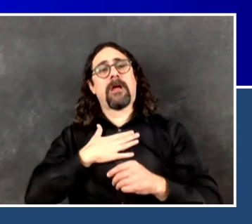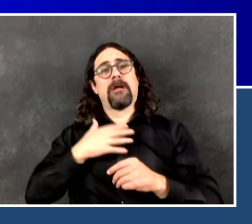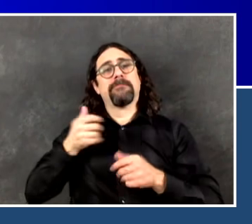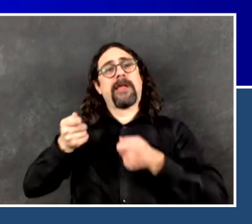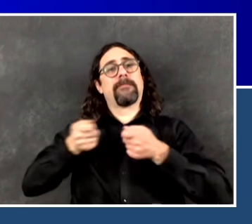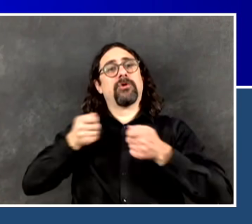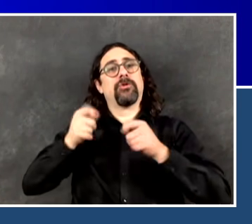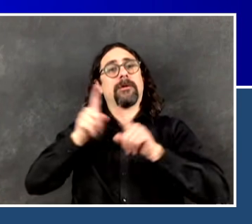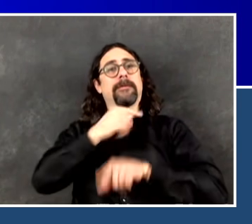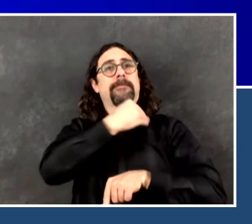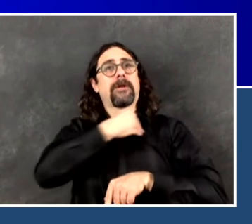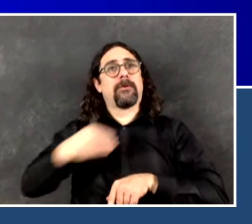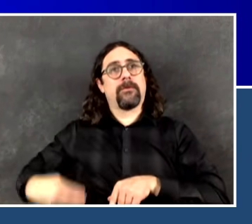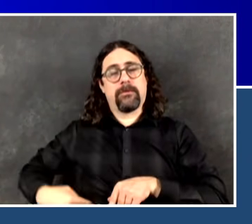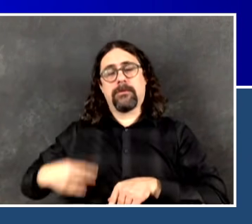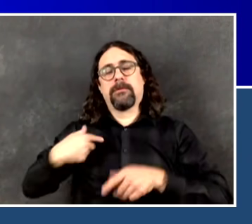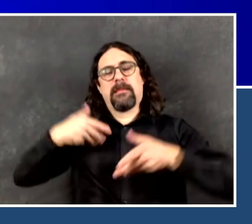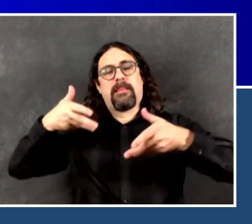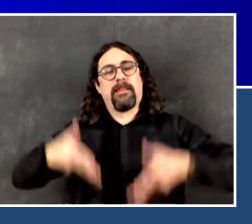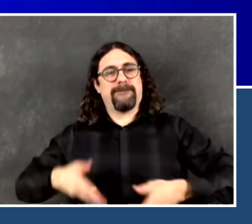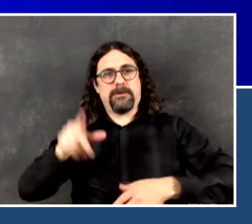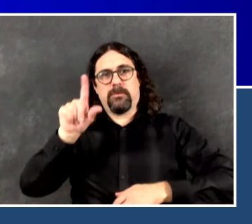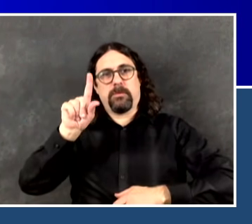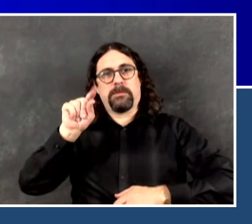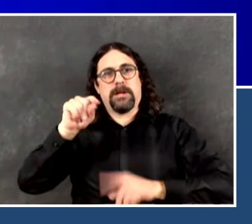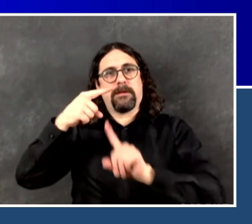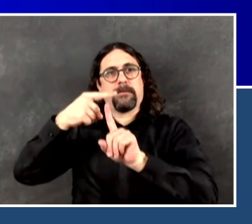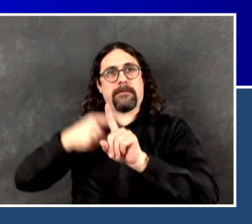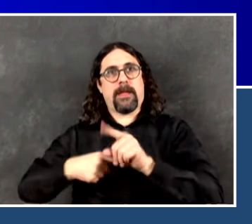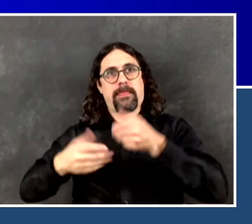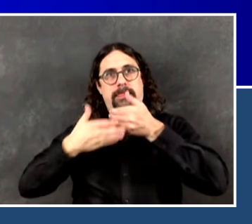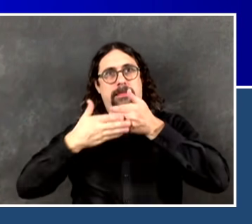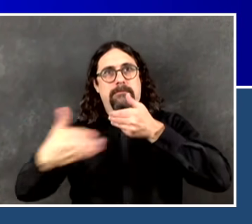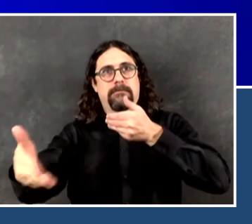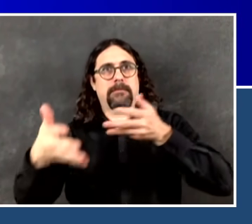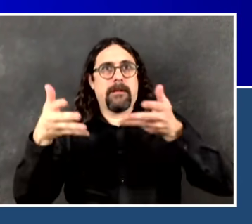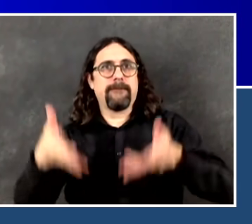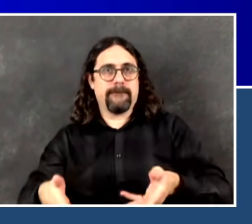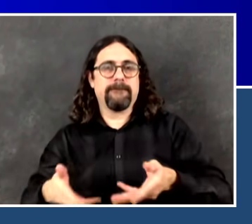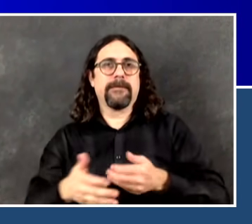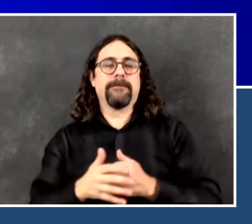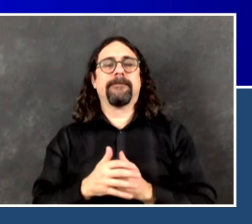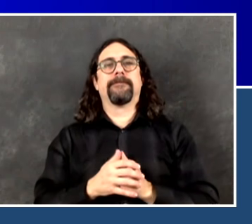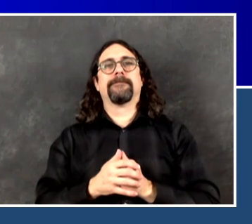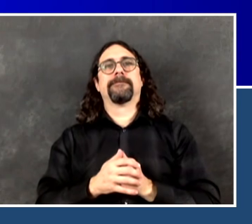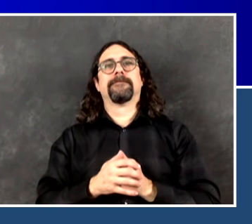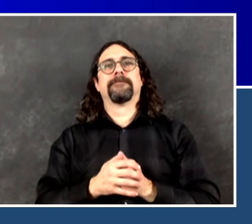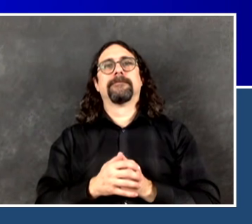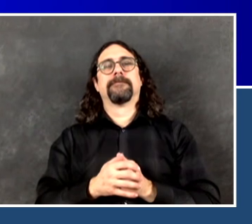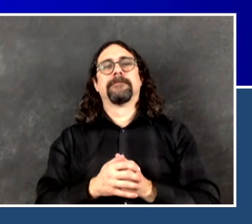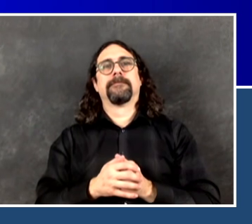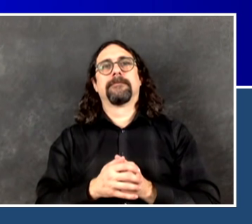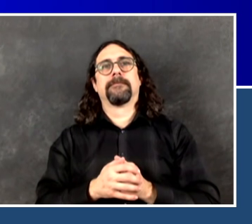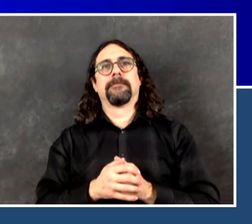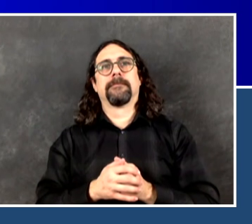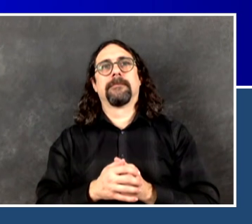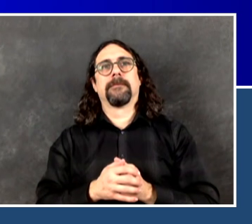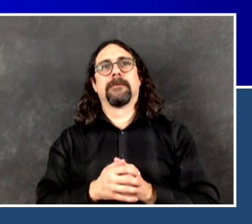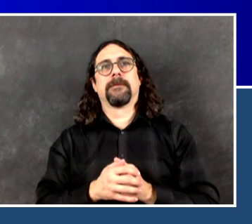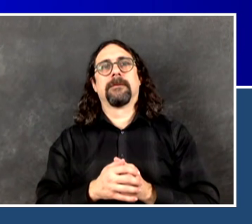LONG-TERM RECOVERY. WE'RE GOING TO DEPEND ON THEM TO HELP IN EVERY PHASE OF THAT. BUT THE LAST PIECE OFHE T EQUATION IS THE